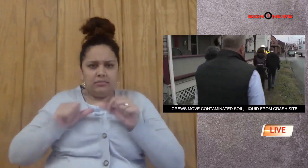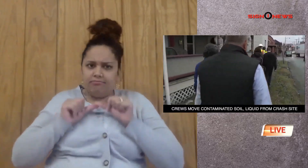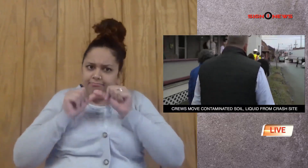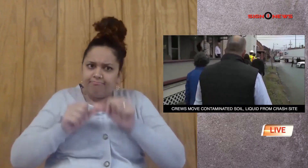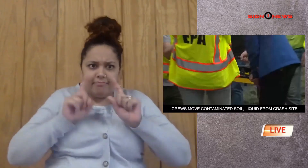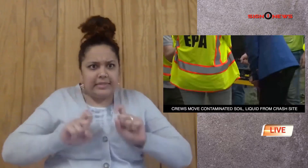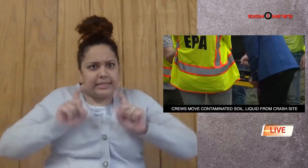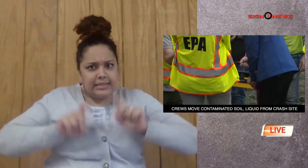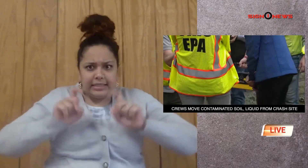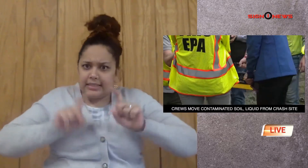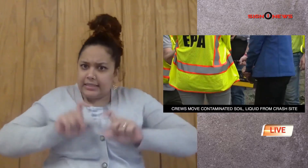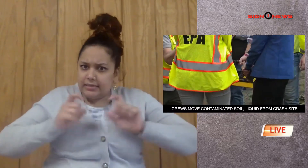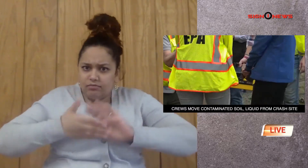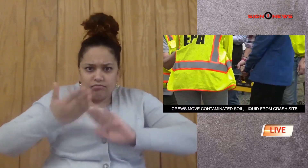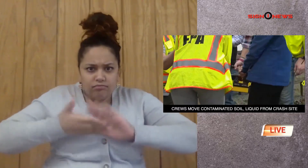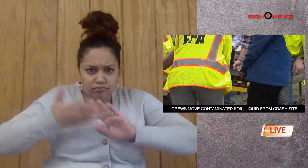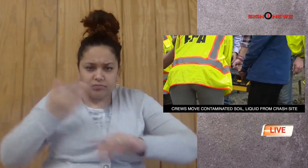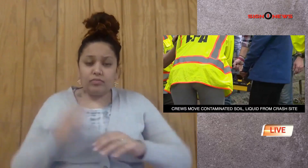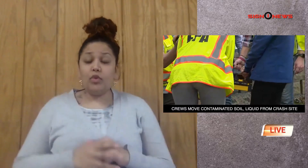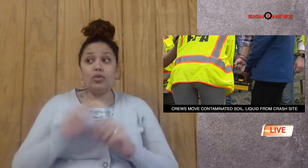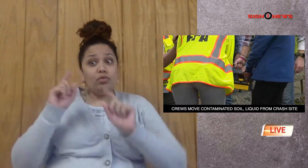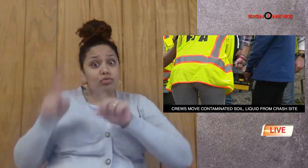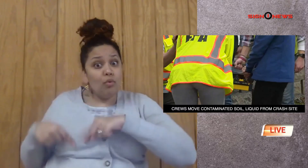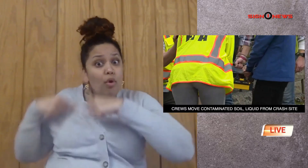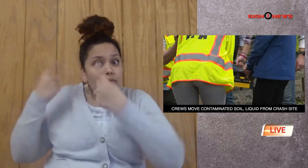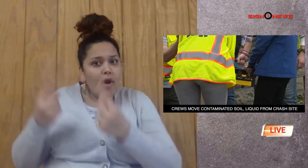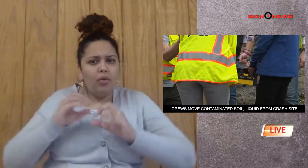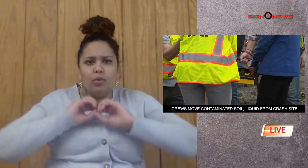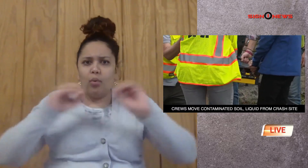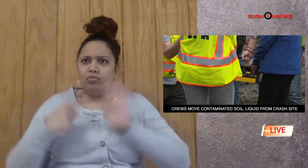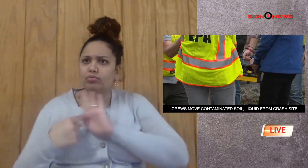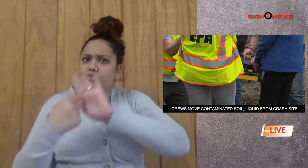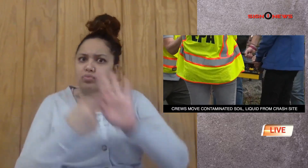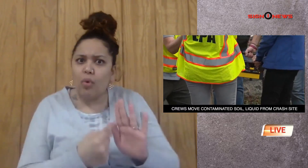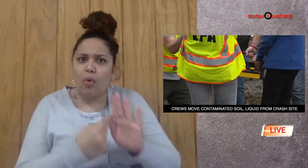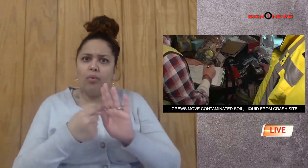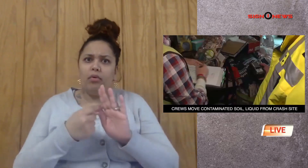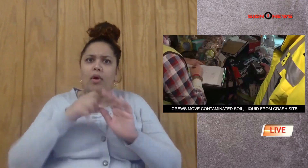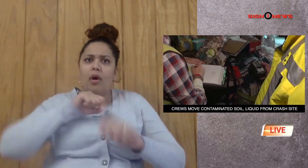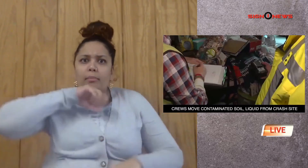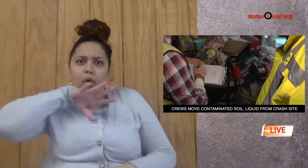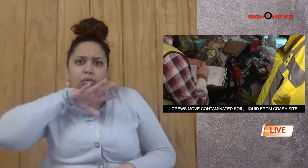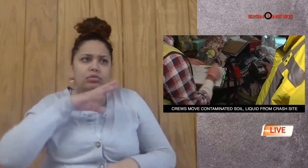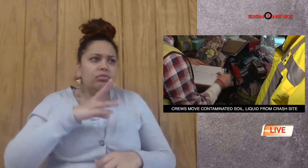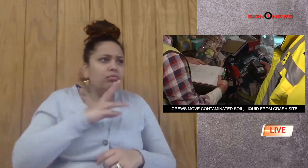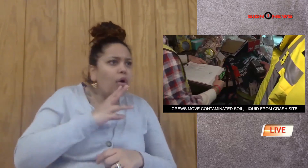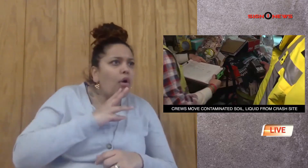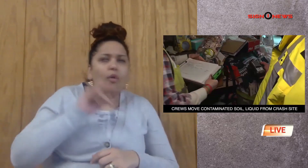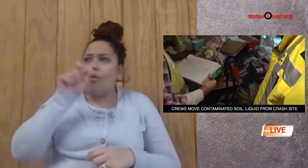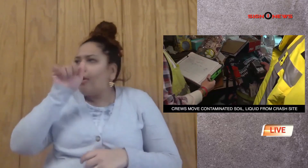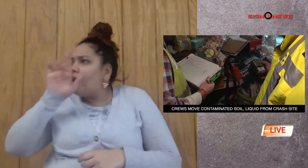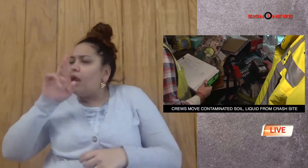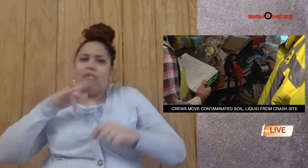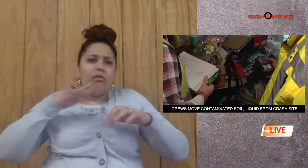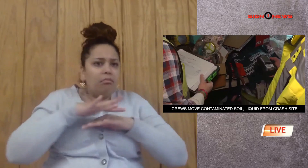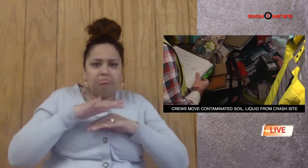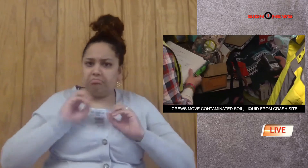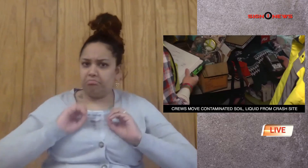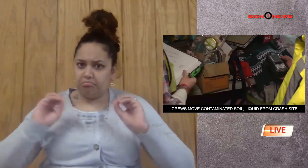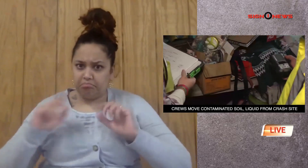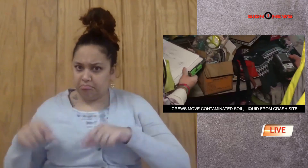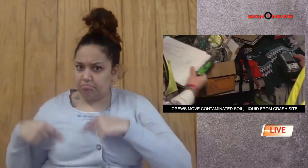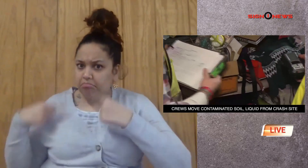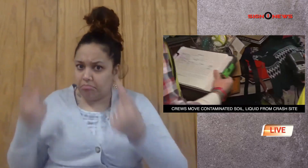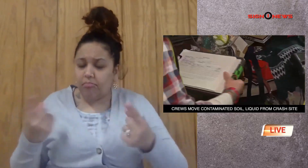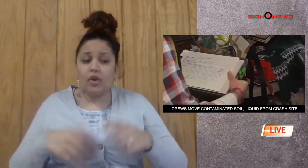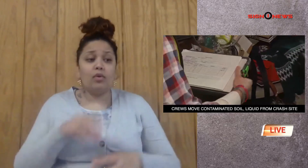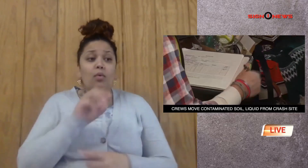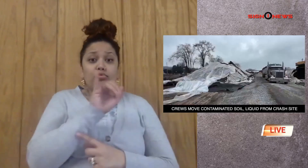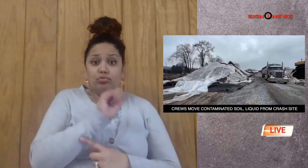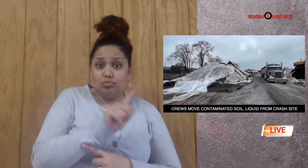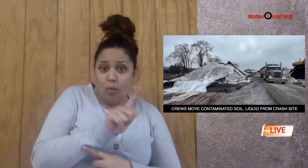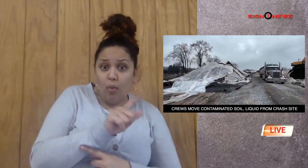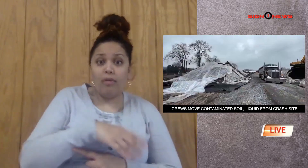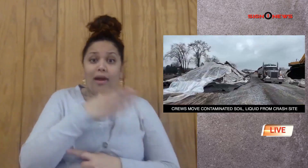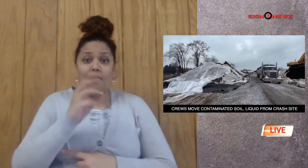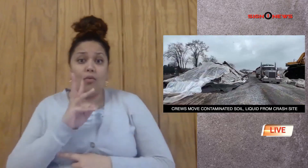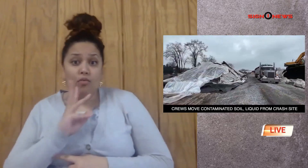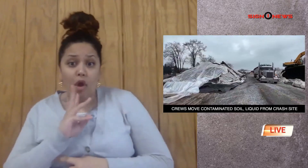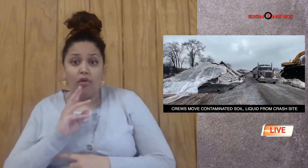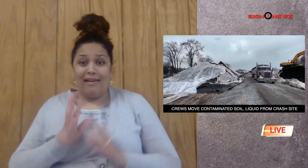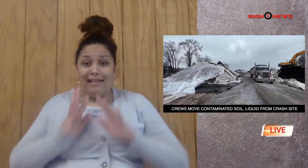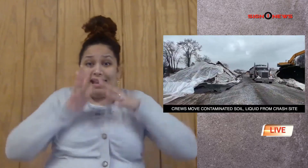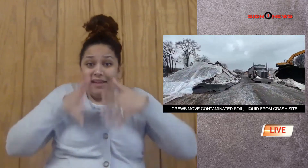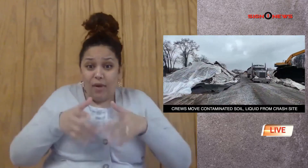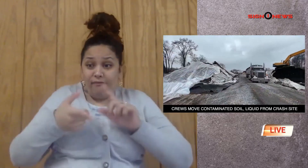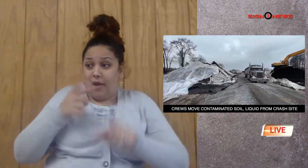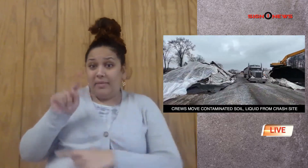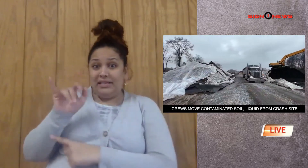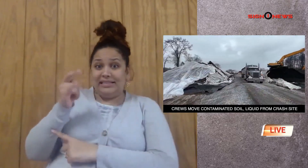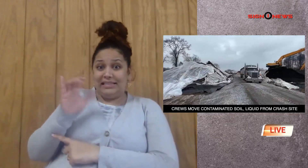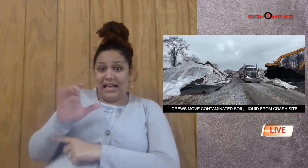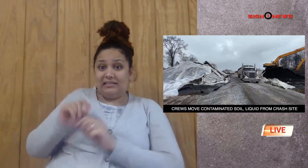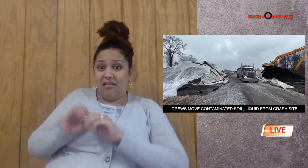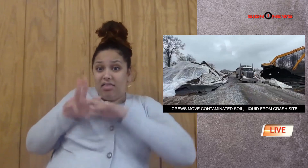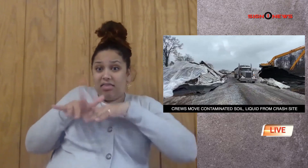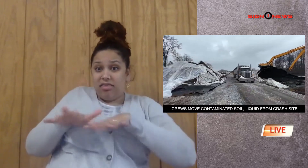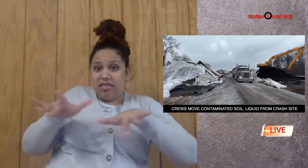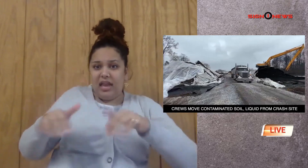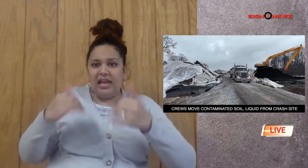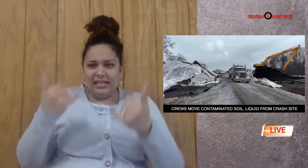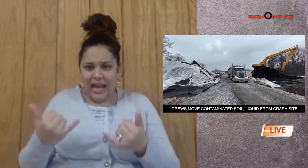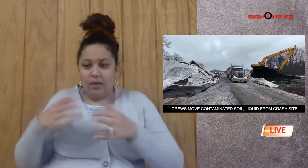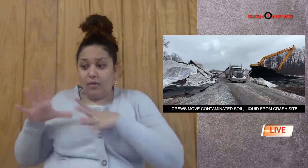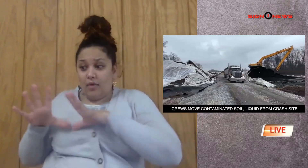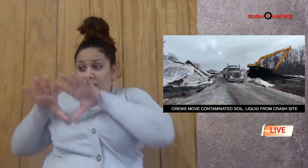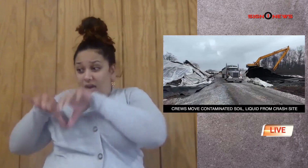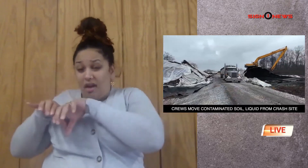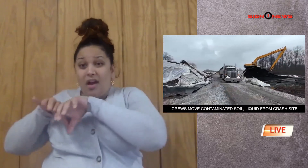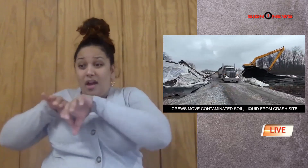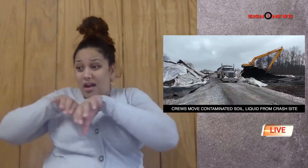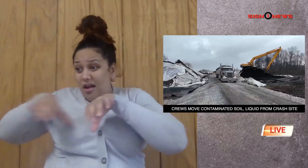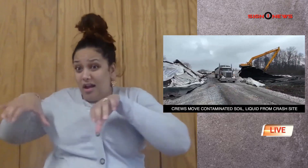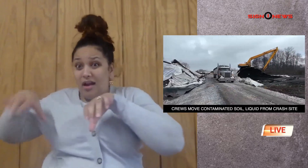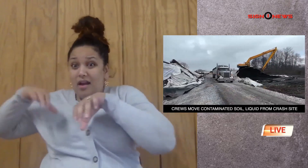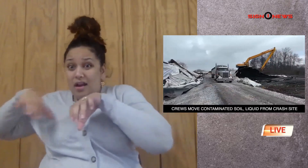tested also and so far no sign of contamination soil and water left over from the toxic derailment